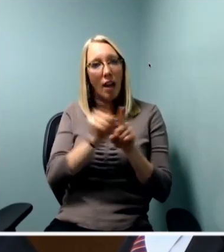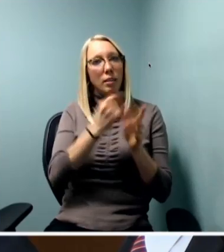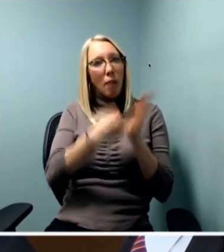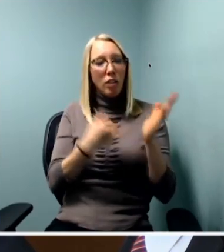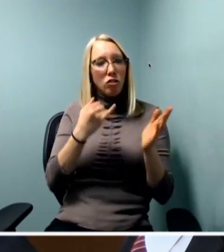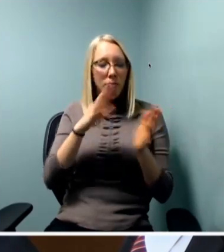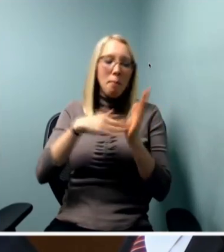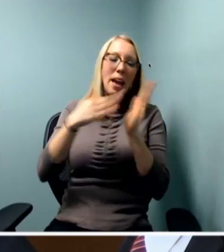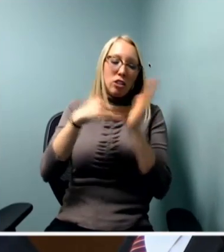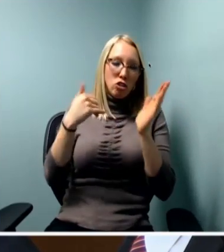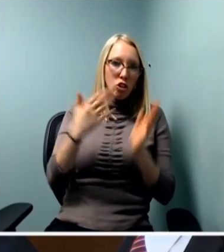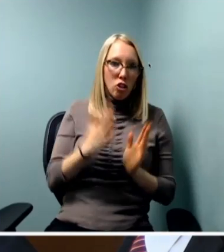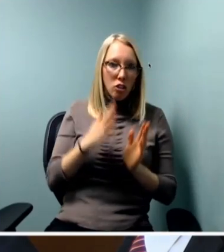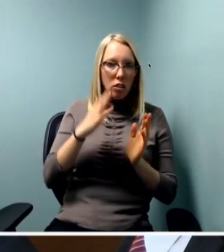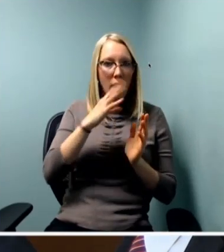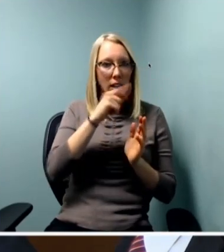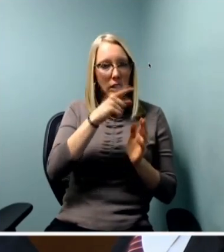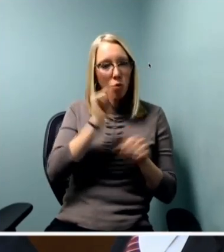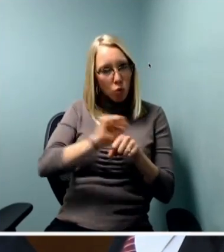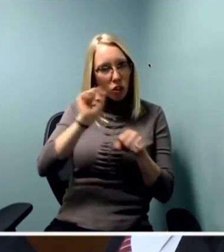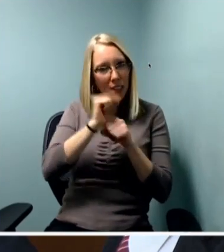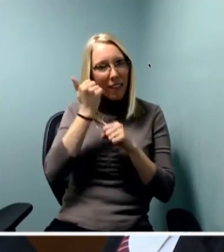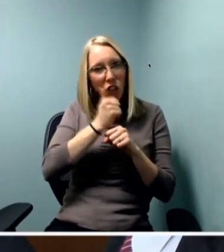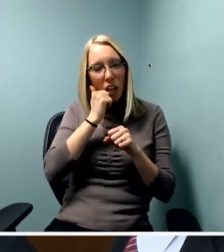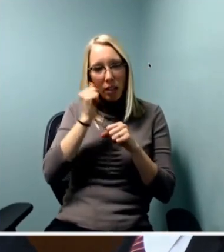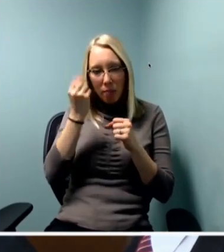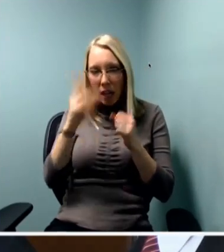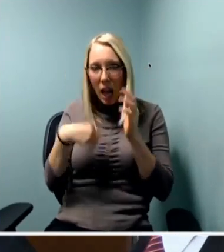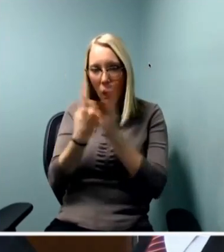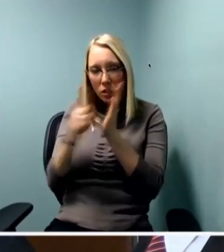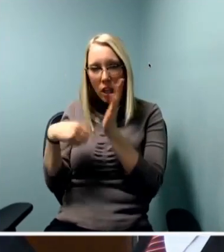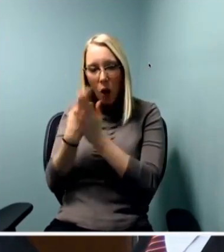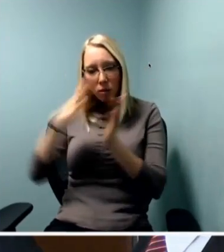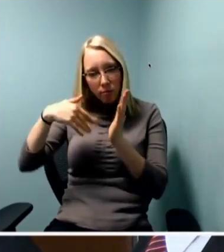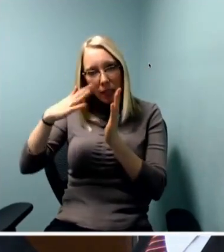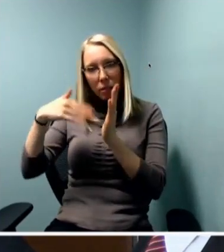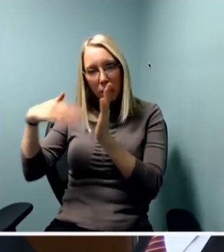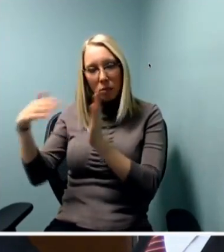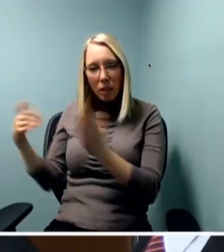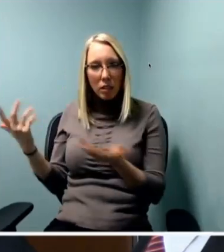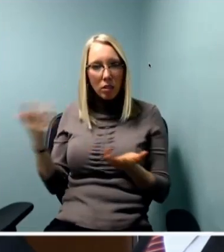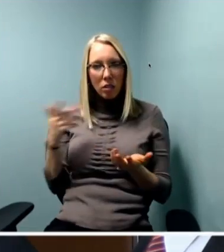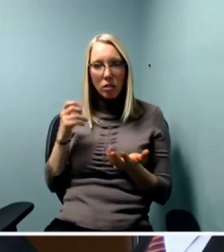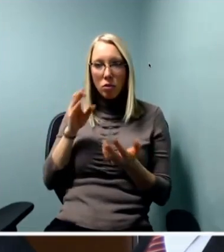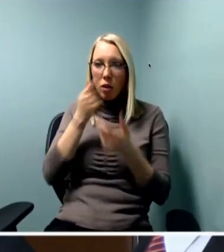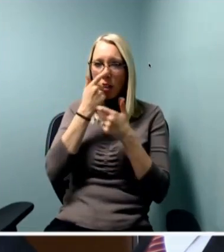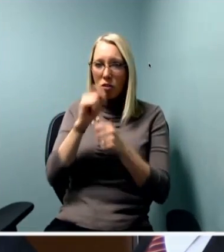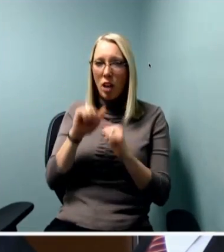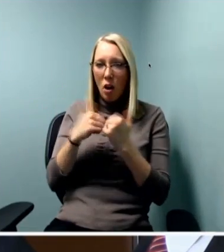So, it's interesting how we challenge ourselves, and you can have that conversation,